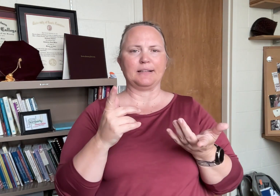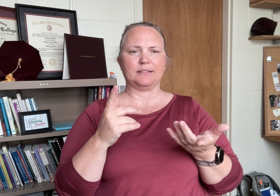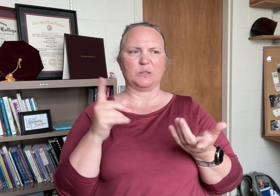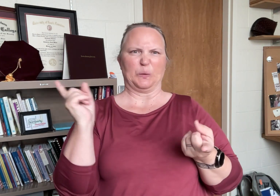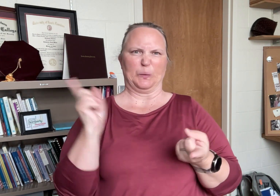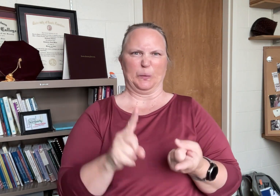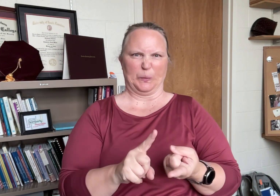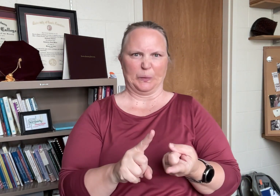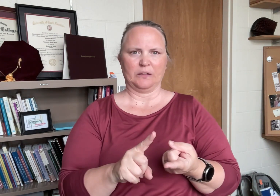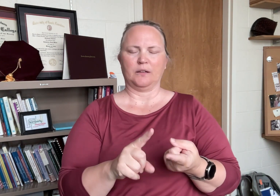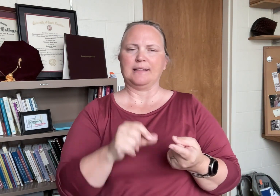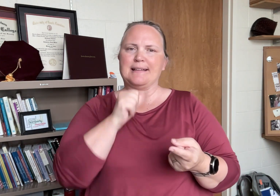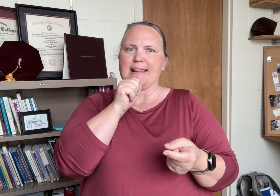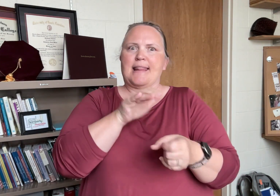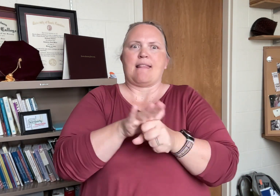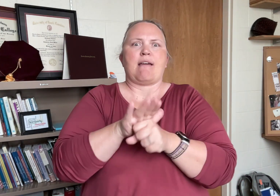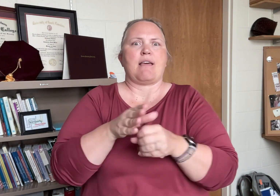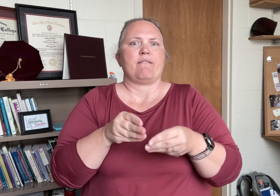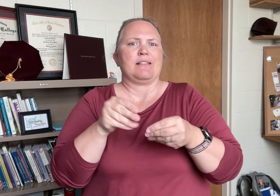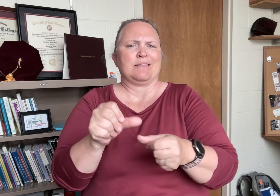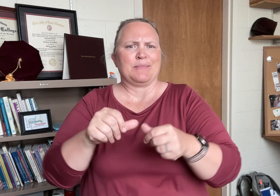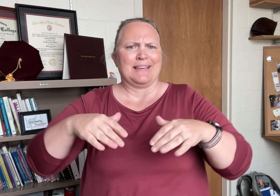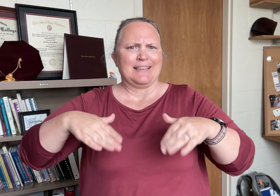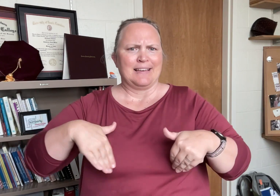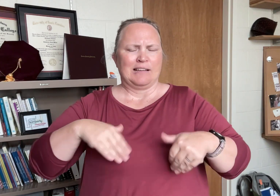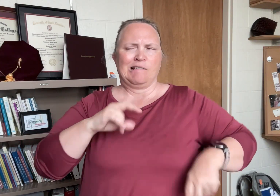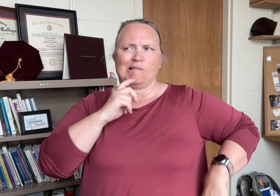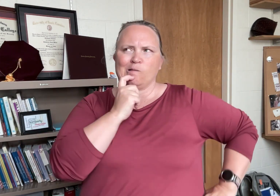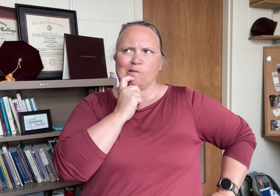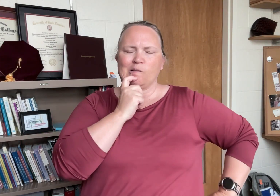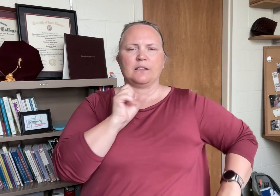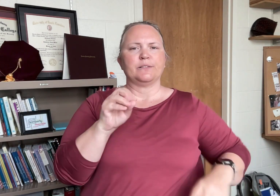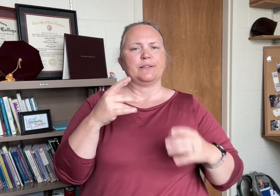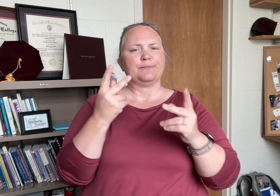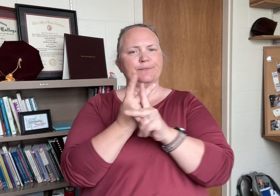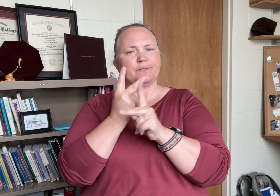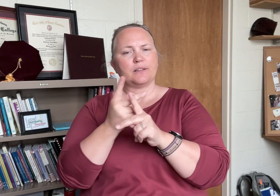And at the moment, it doesn't equate to the lowest tier of that grant program.